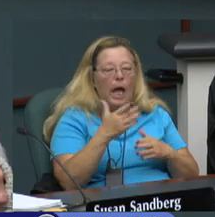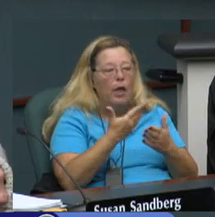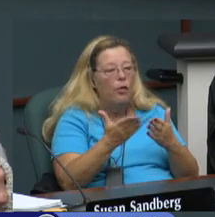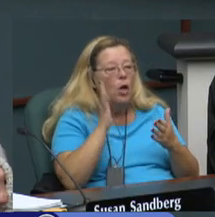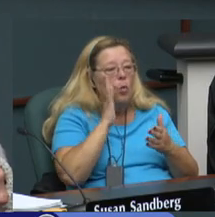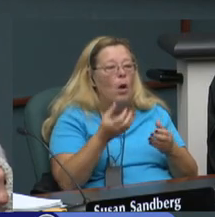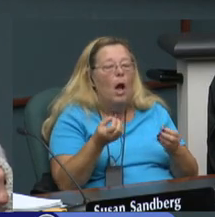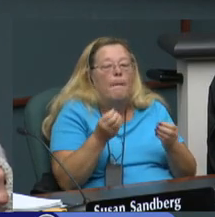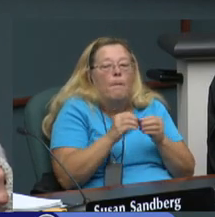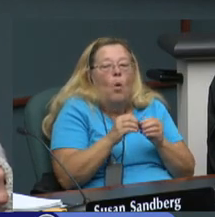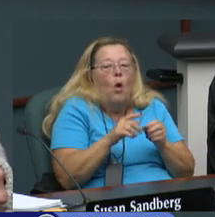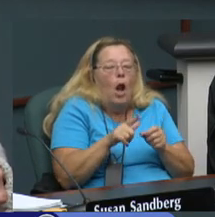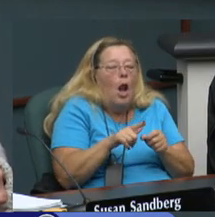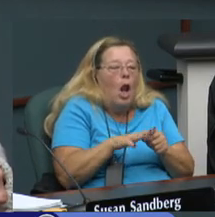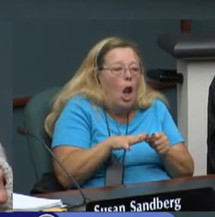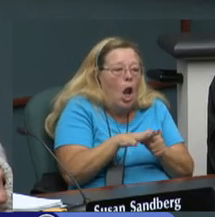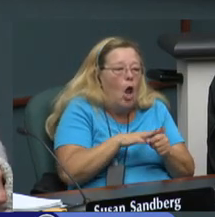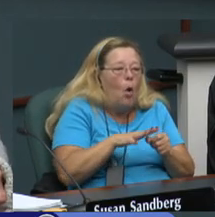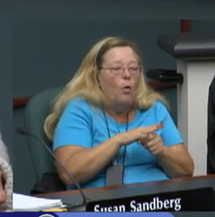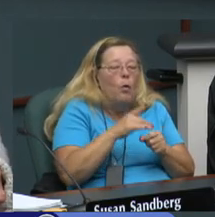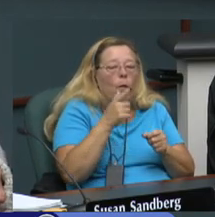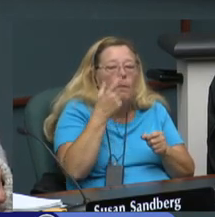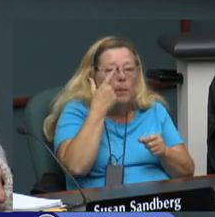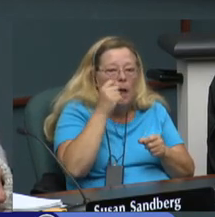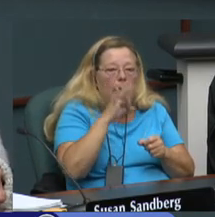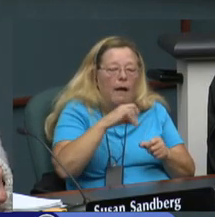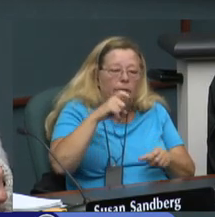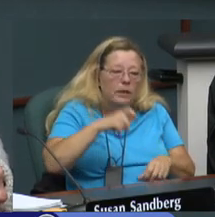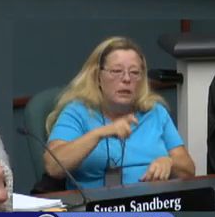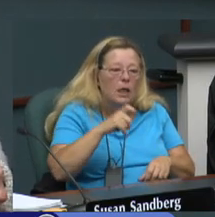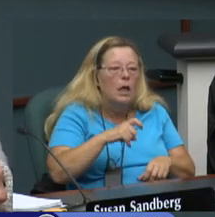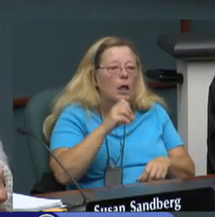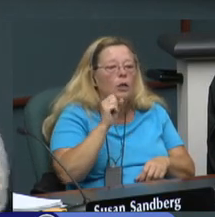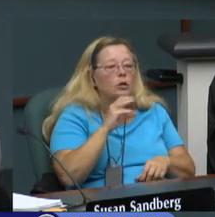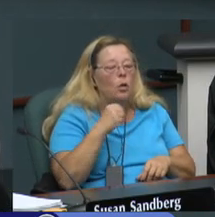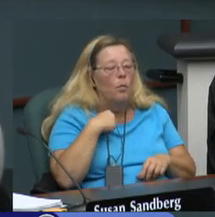localized out of necessity and so when I look when I look at chapter four which